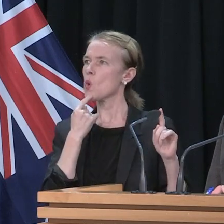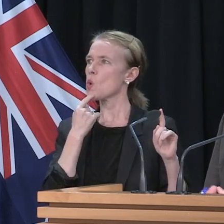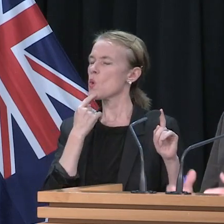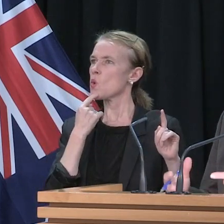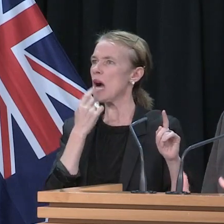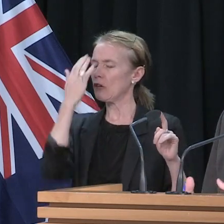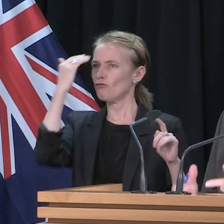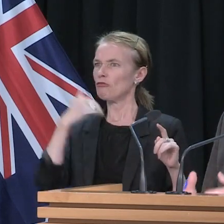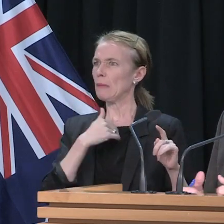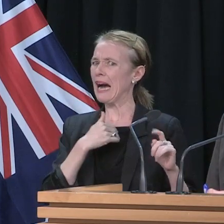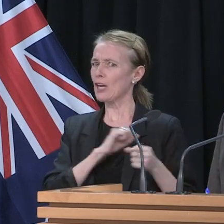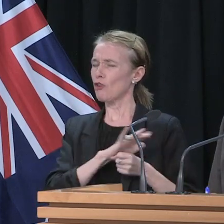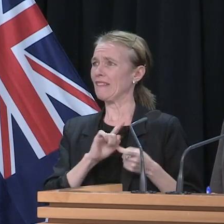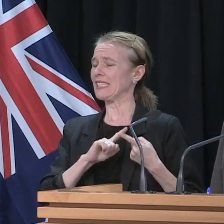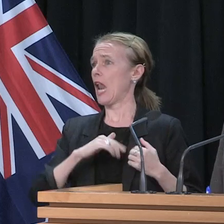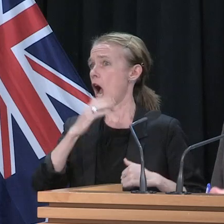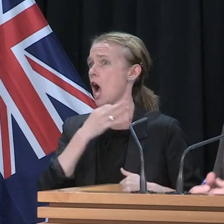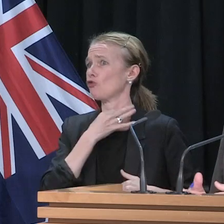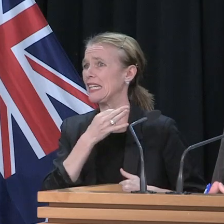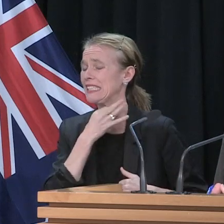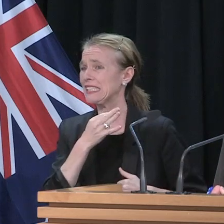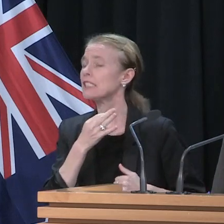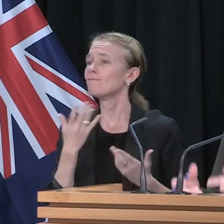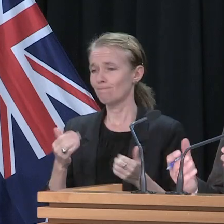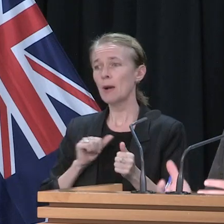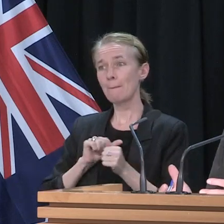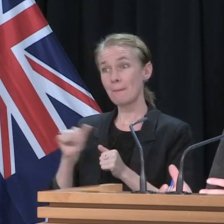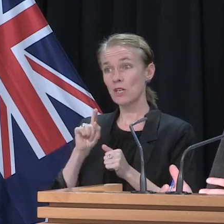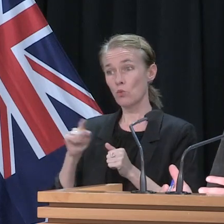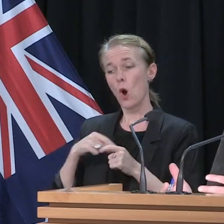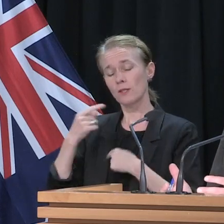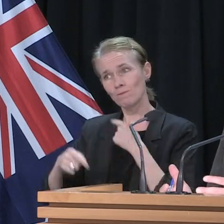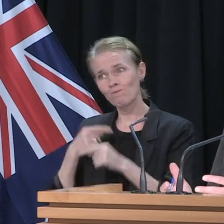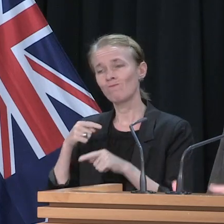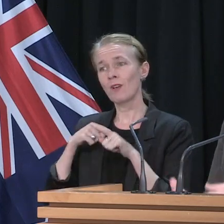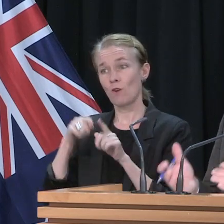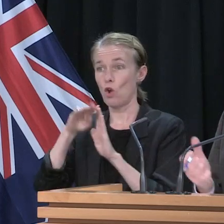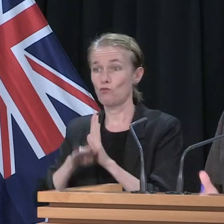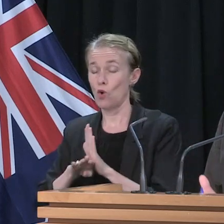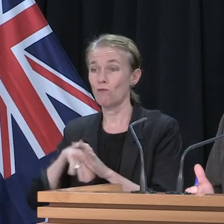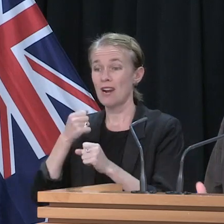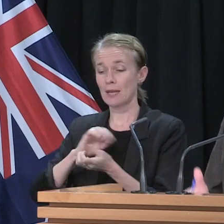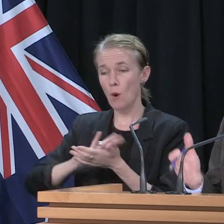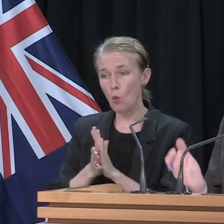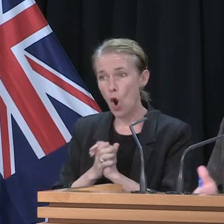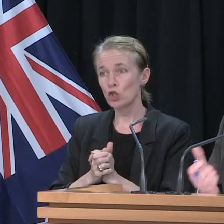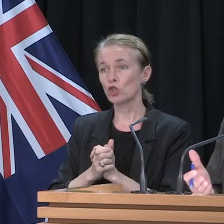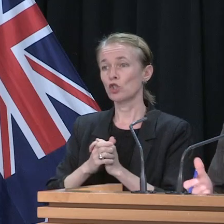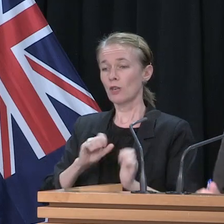wake-up call. So we need to make sure we are in the best possible position and there is there are things that we can